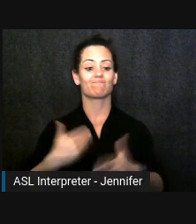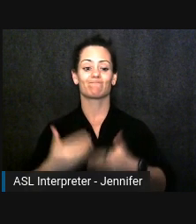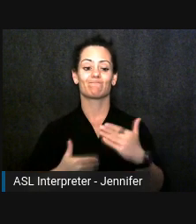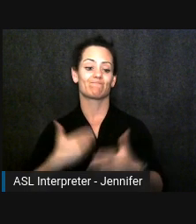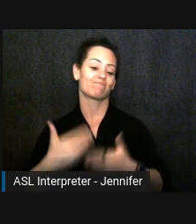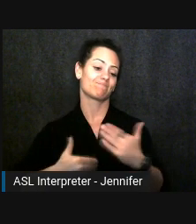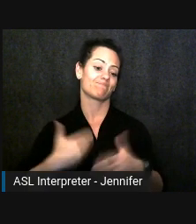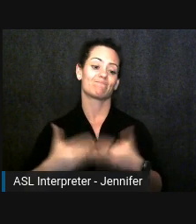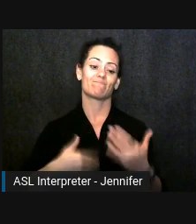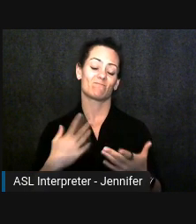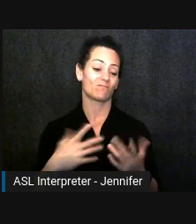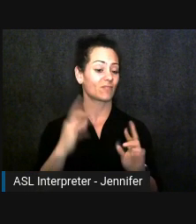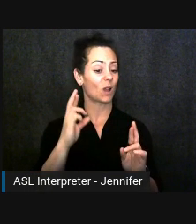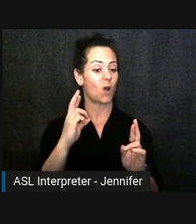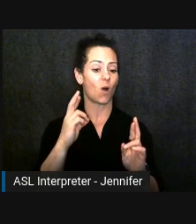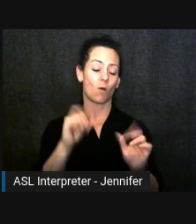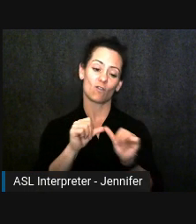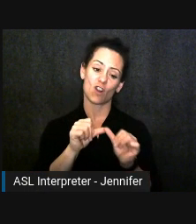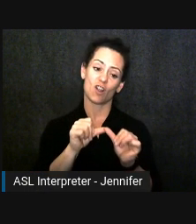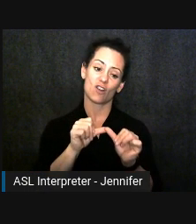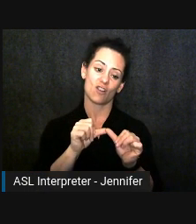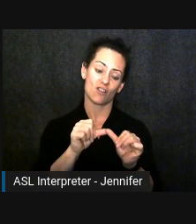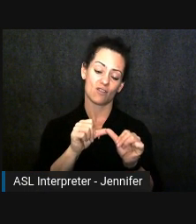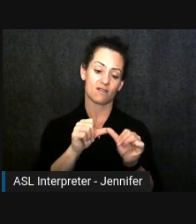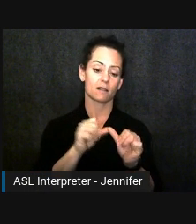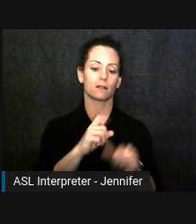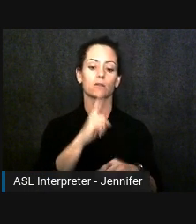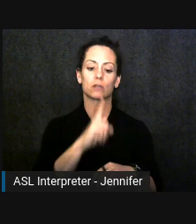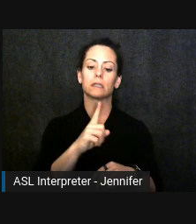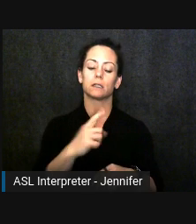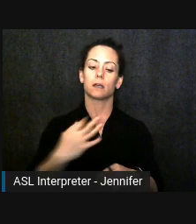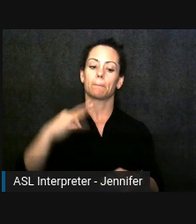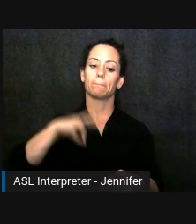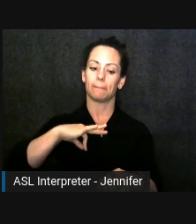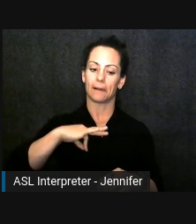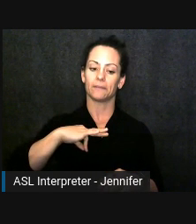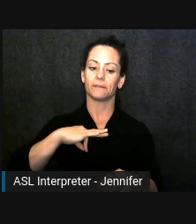I really benefited from learning the why's of accessibility